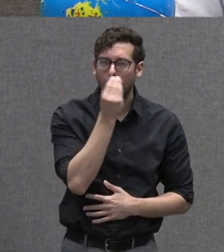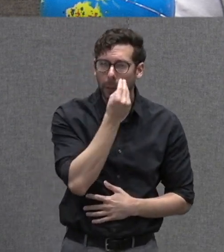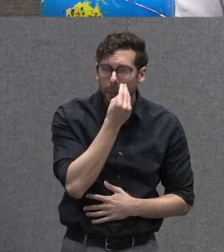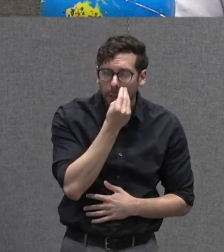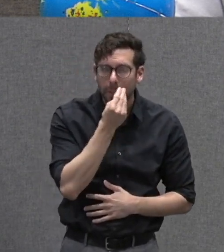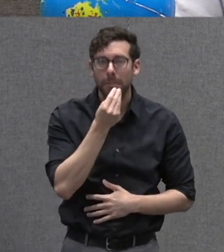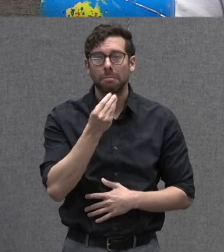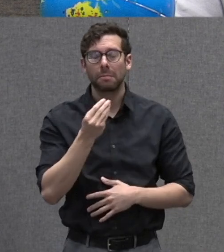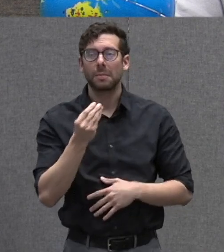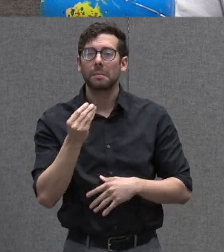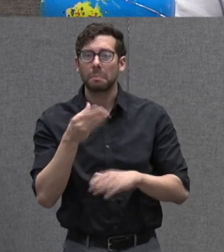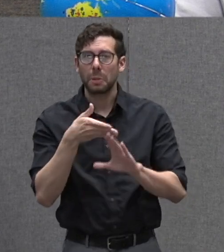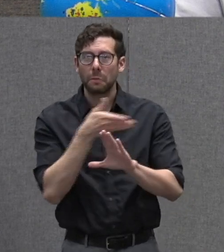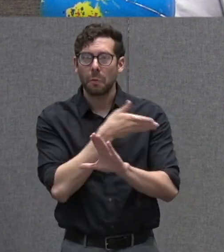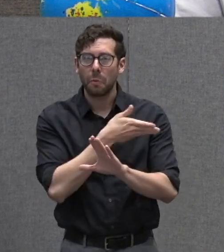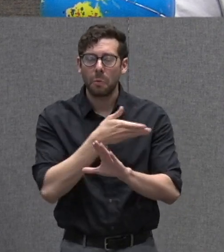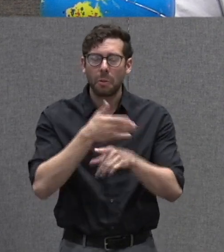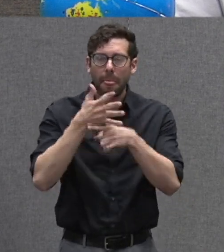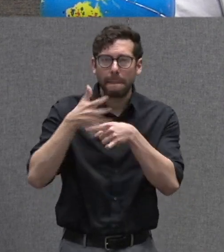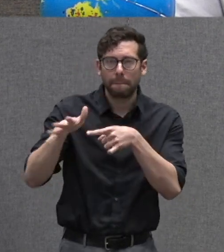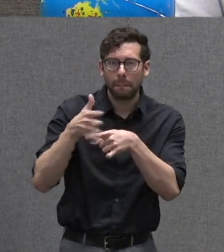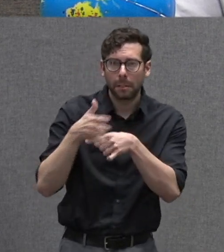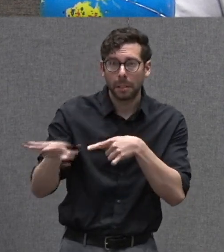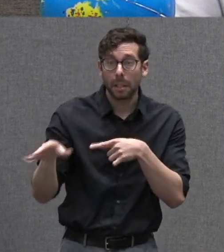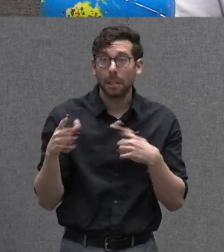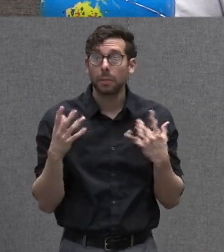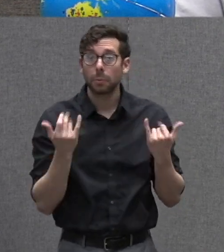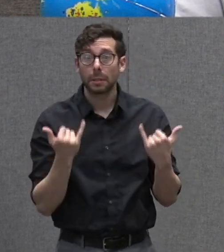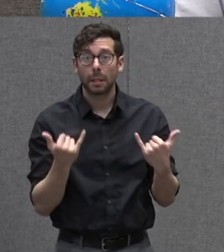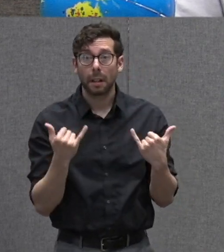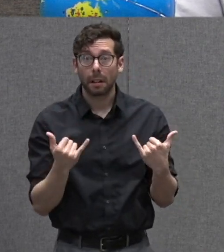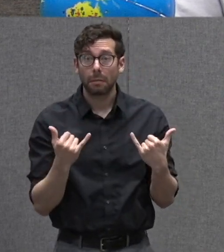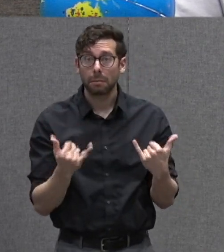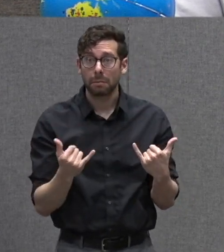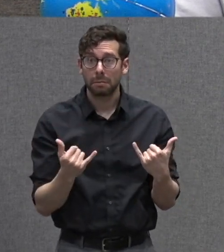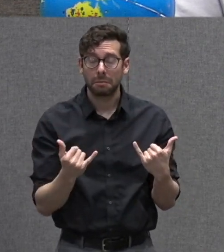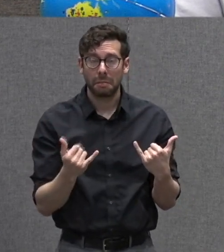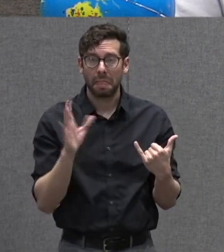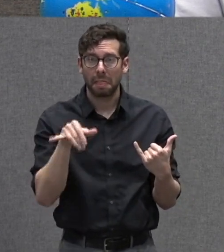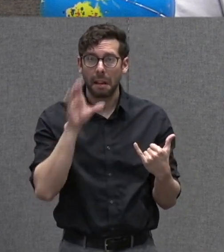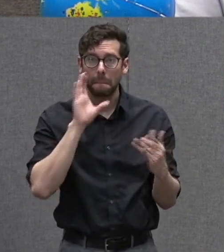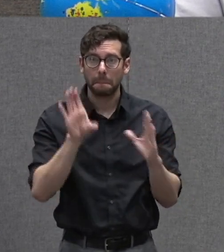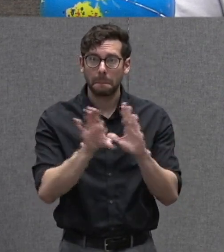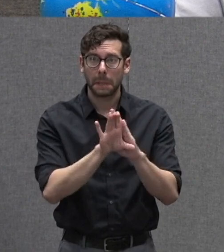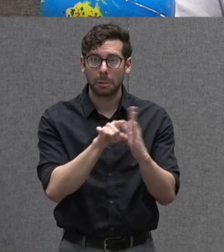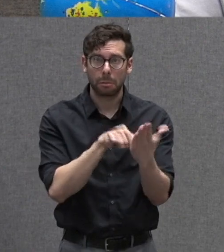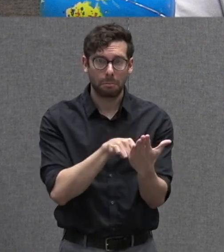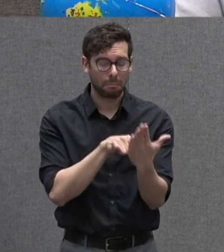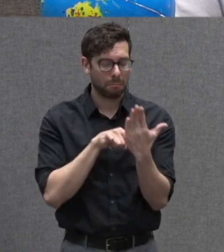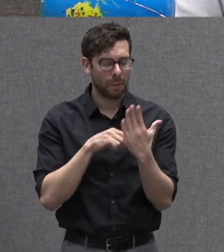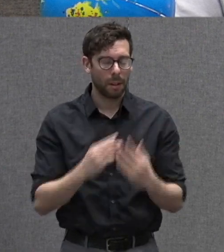it makes me think that spring is here. This is a great picture that helps me define spring.